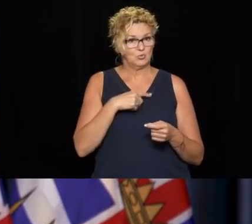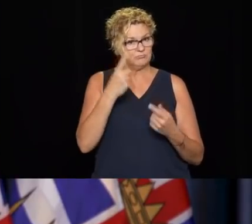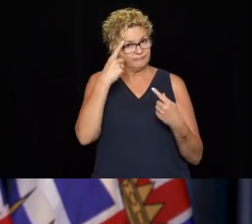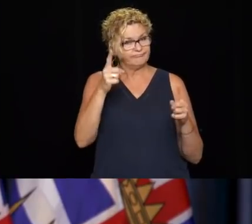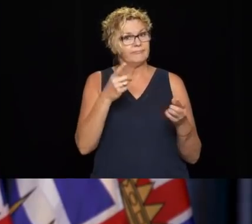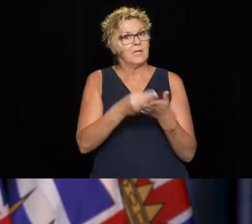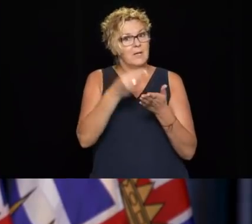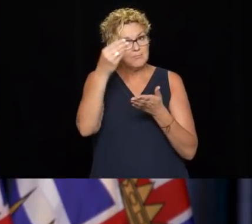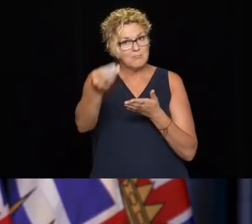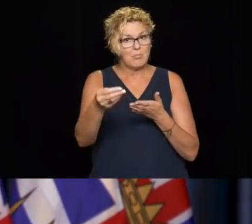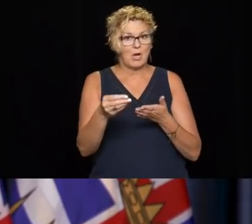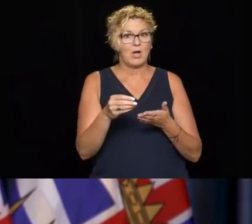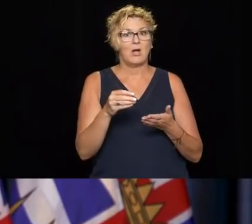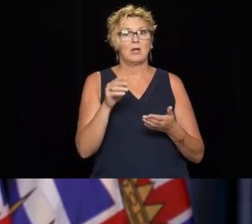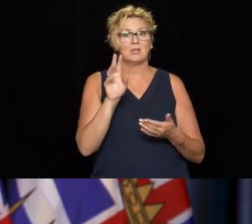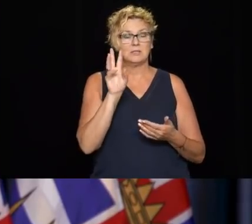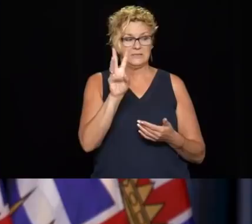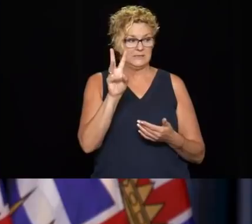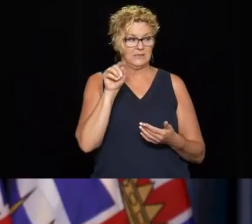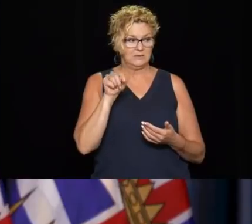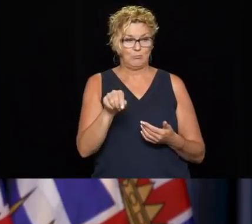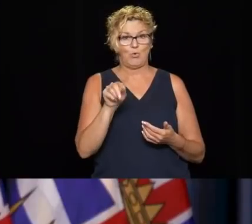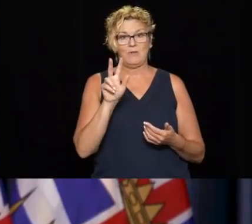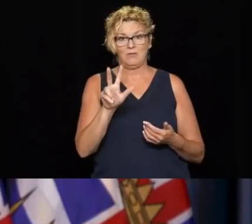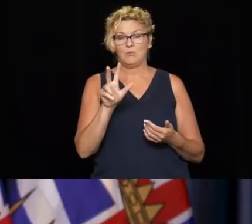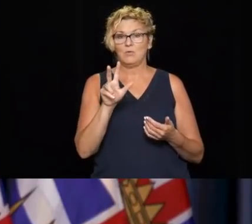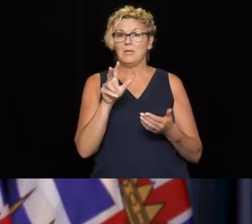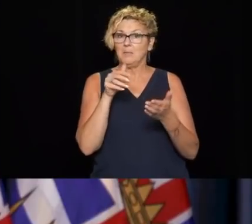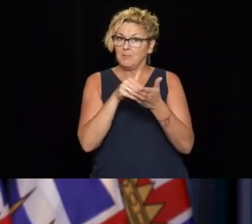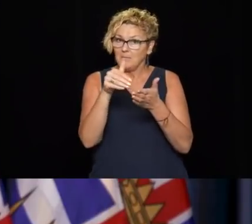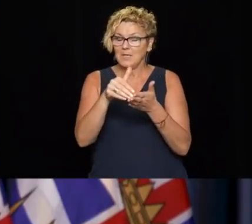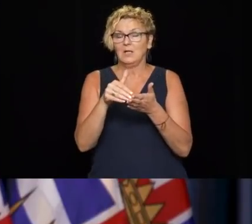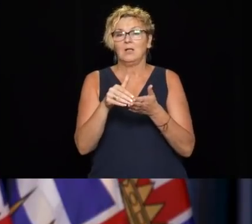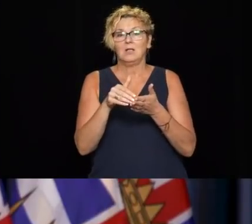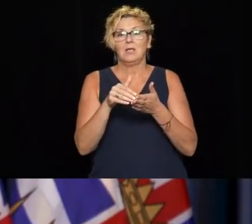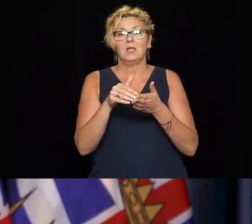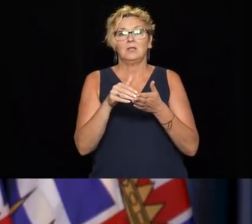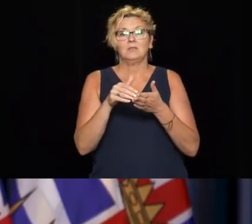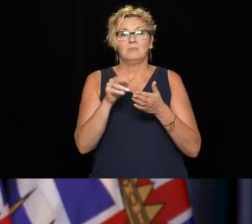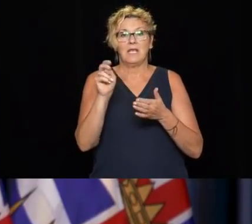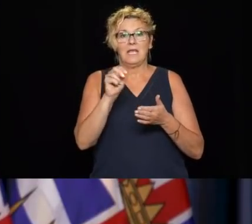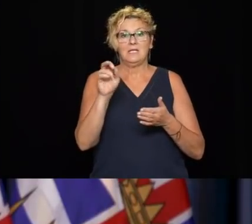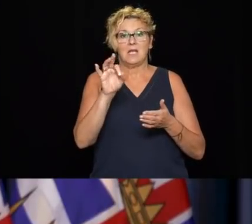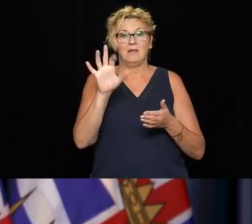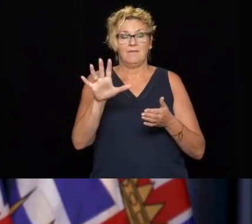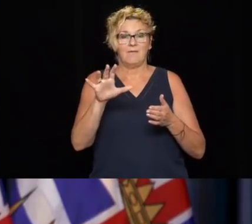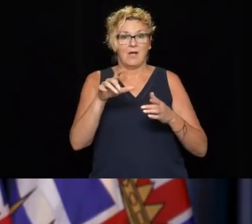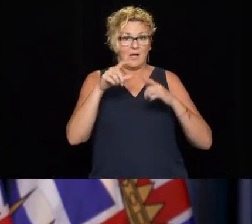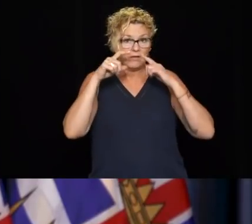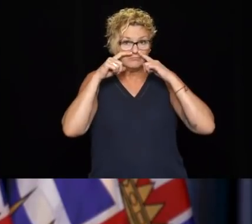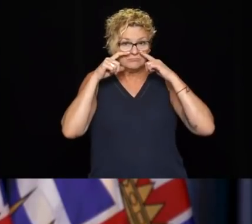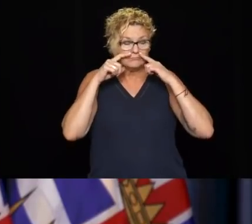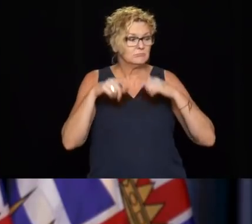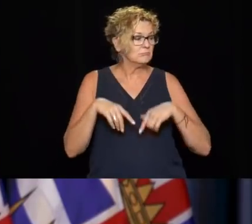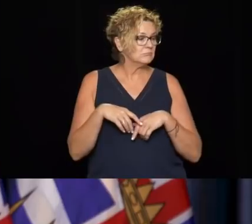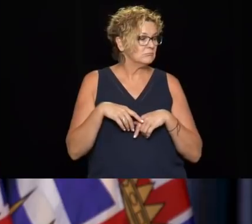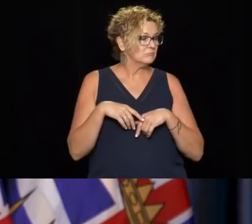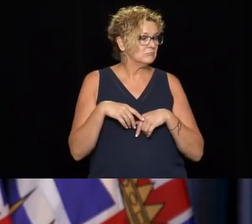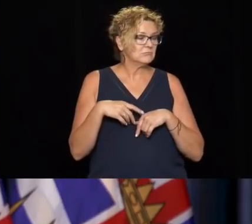6.3 million in 95 and 95 respirators under challenging conditions I think the efforts by the provincial health services Authority